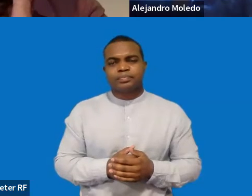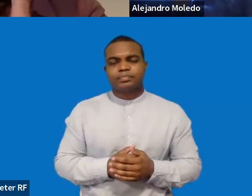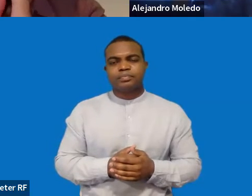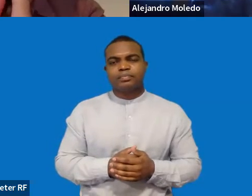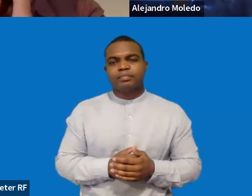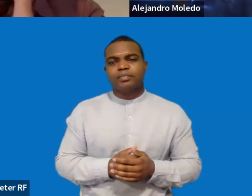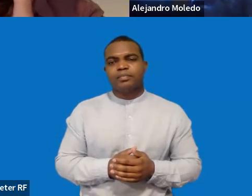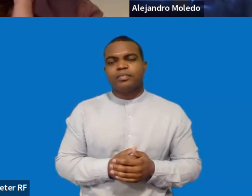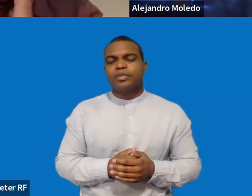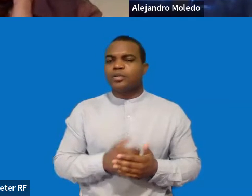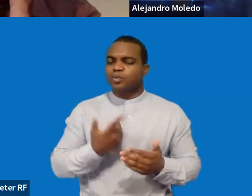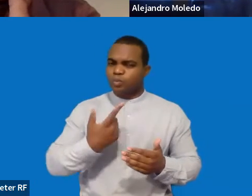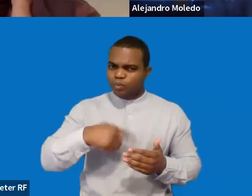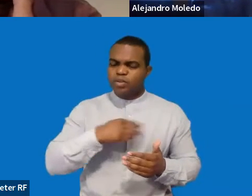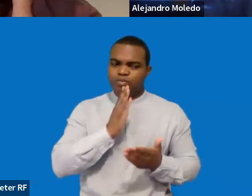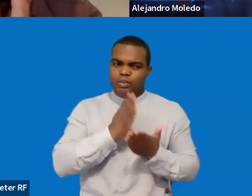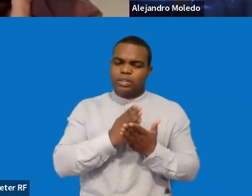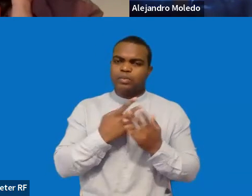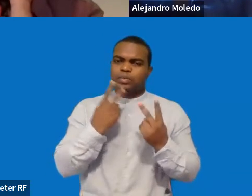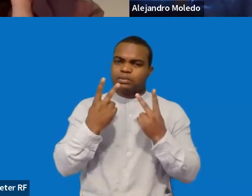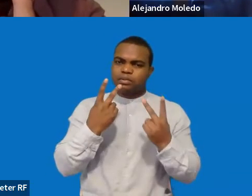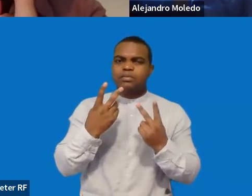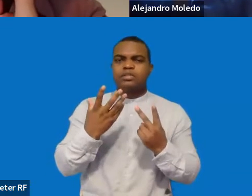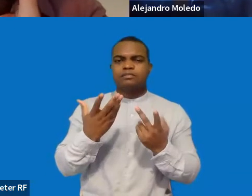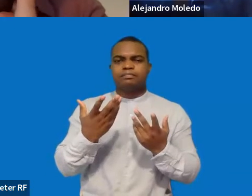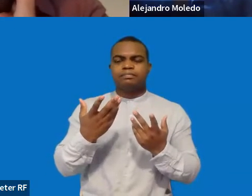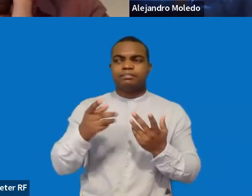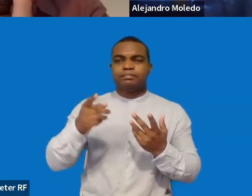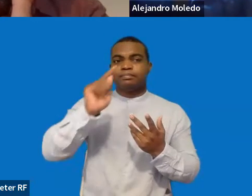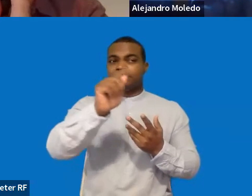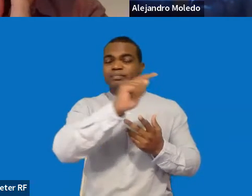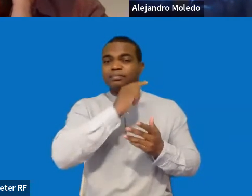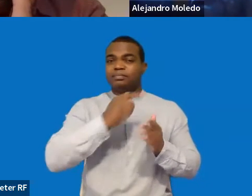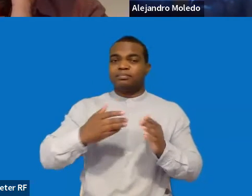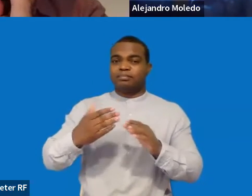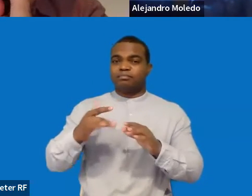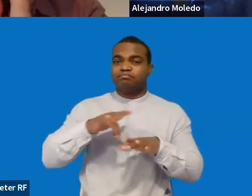because that was a big flaw of the pilot project,